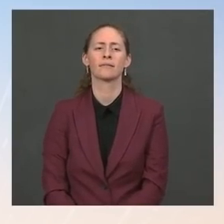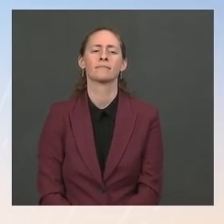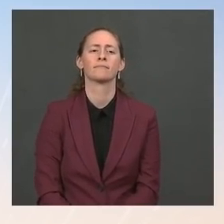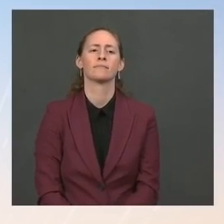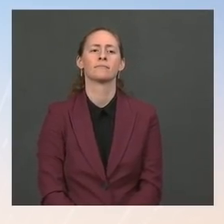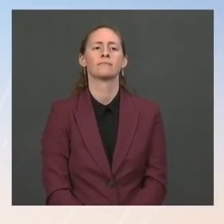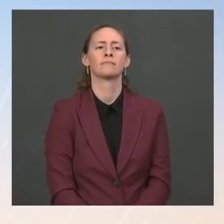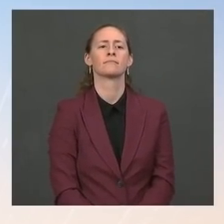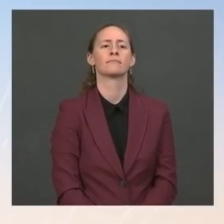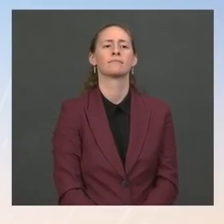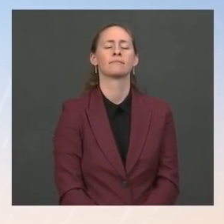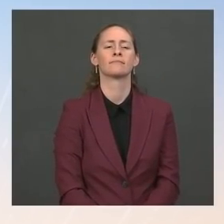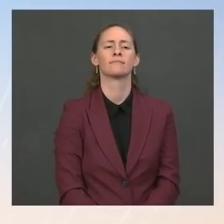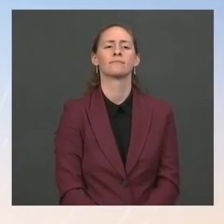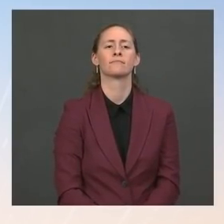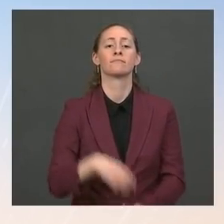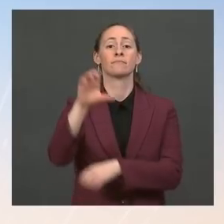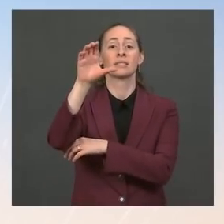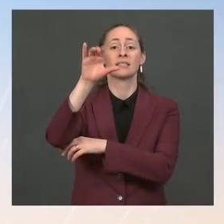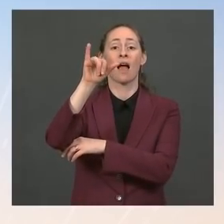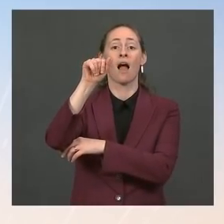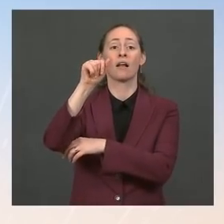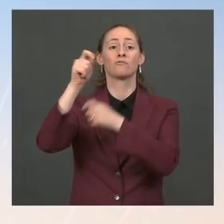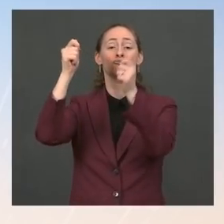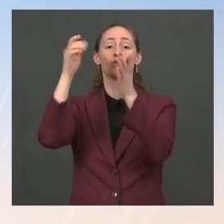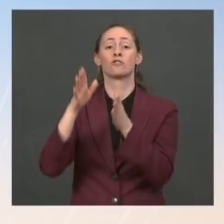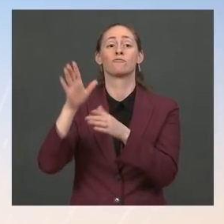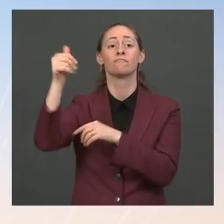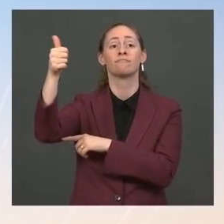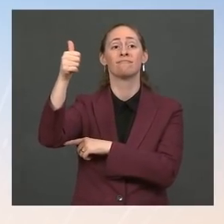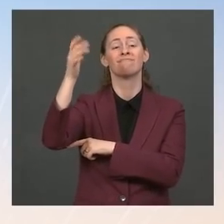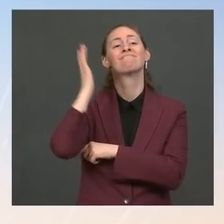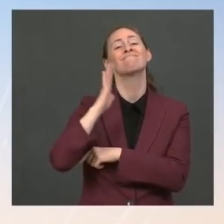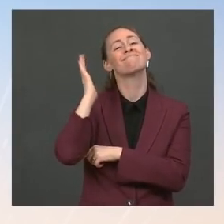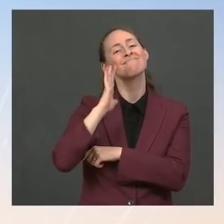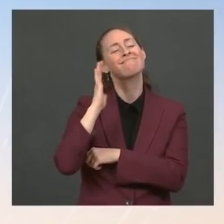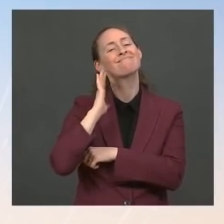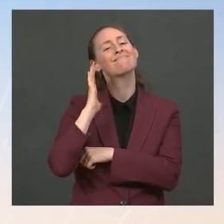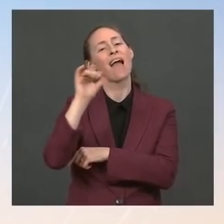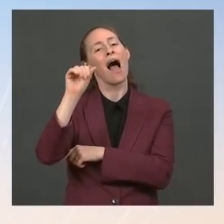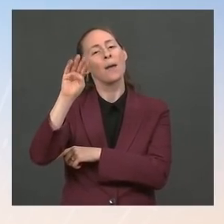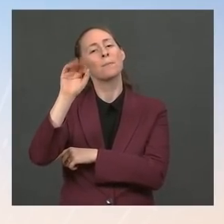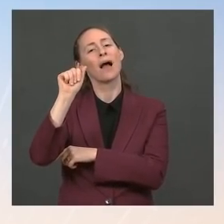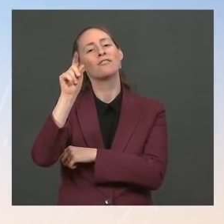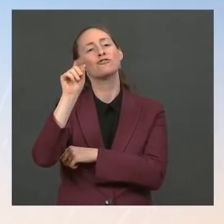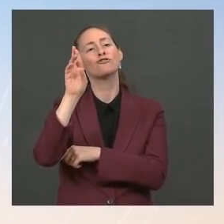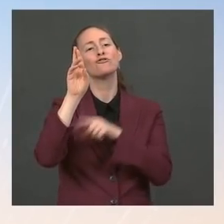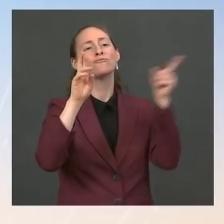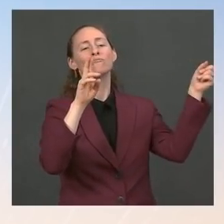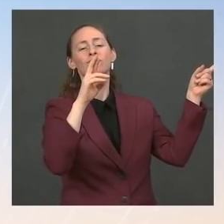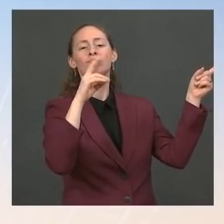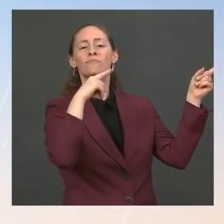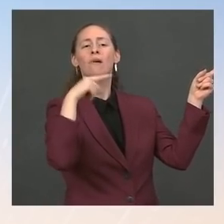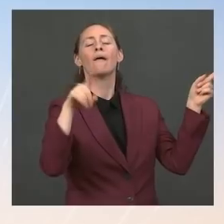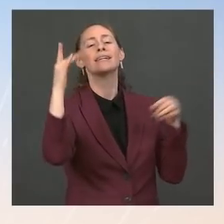and the former Deputy Secretary of State. So he does come to it with quite a bit of experience. But the President looks at his national security team